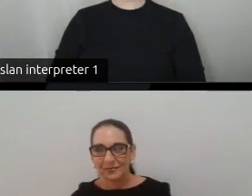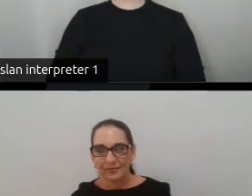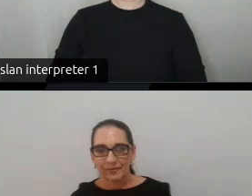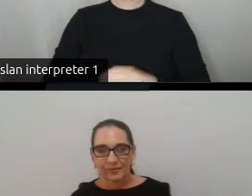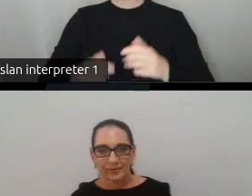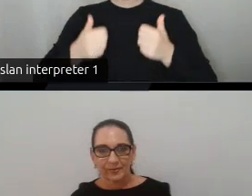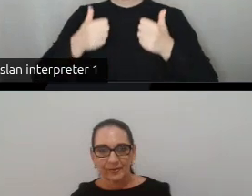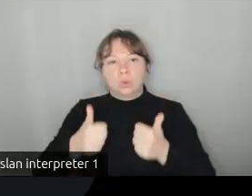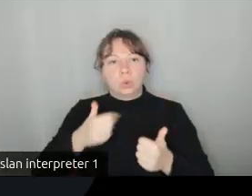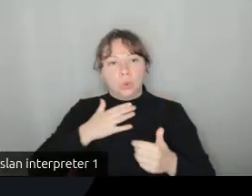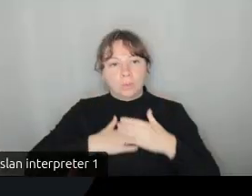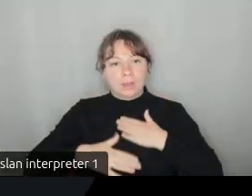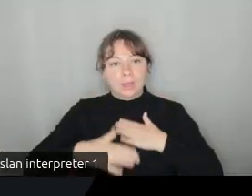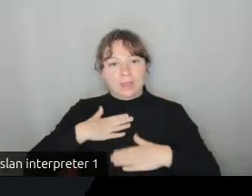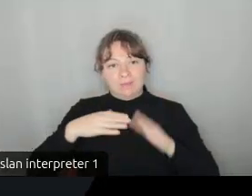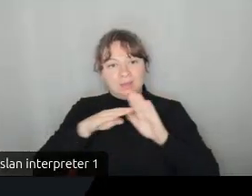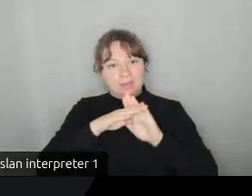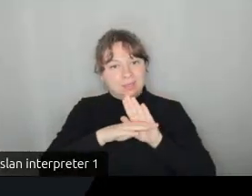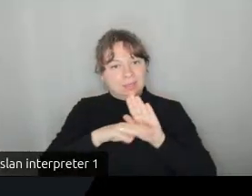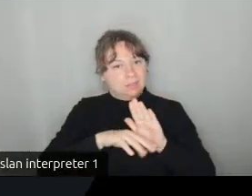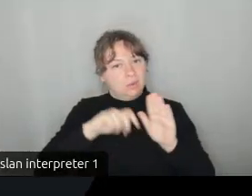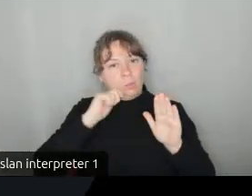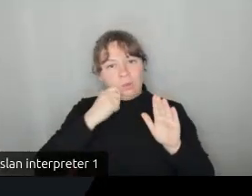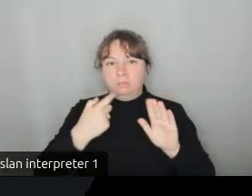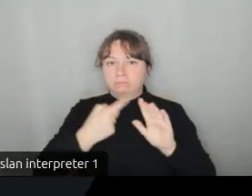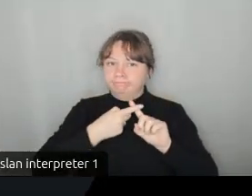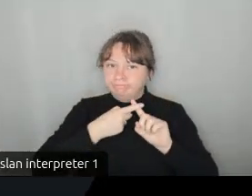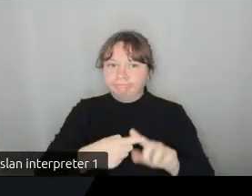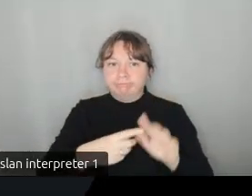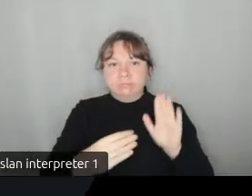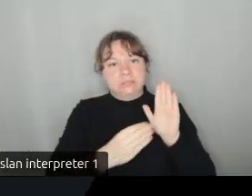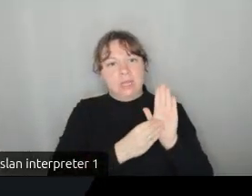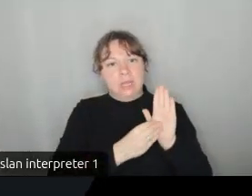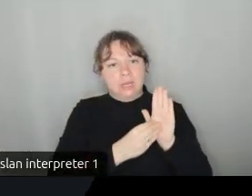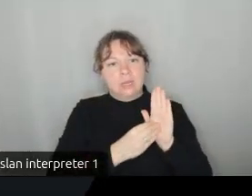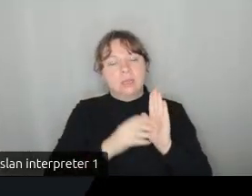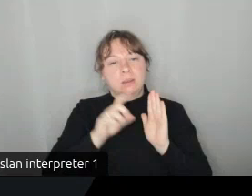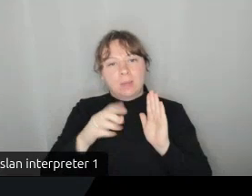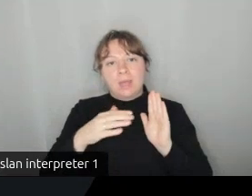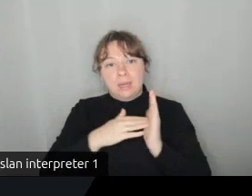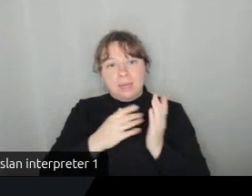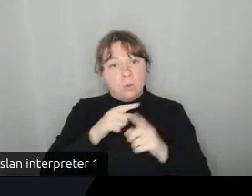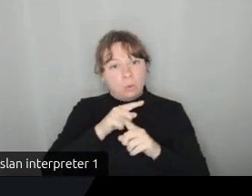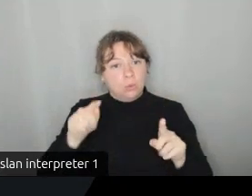mandatory and will not be removed. What's positive is that you will now see on the on orders that the